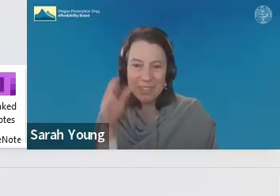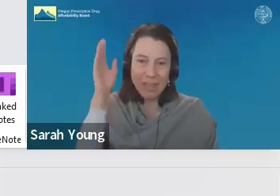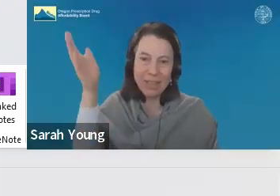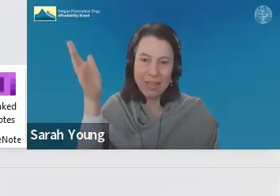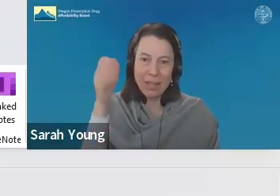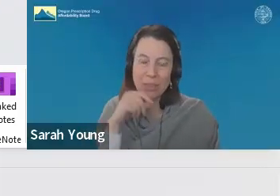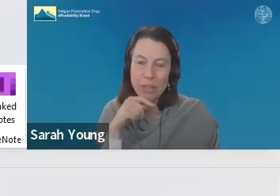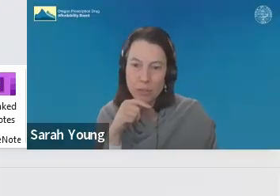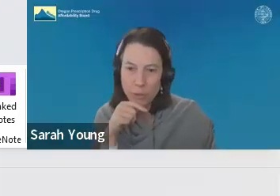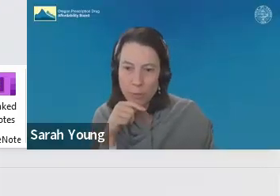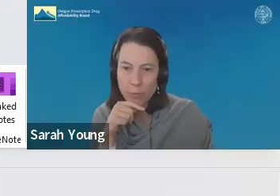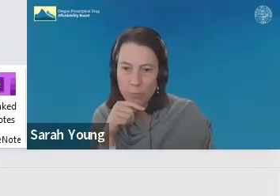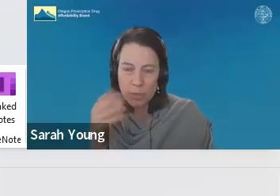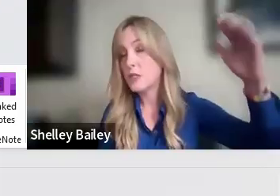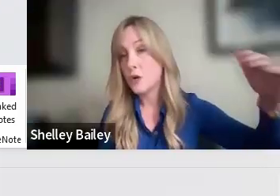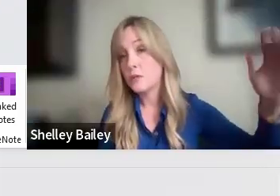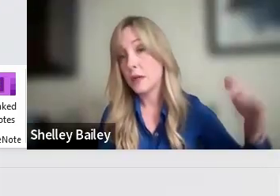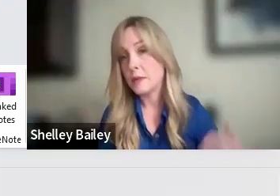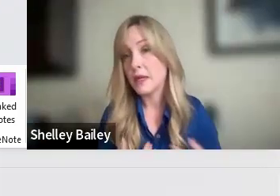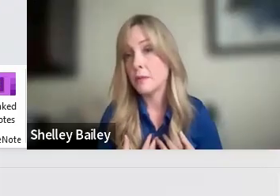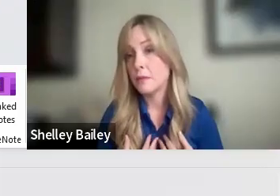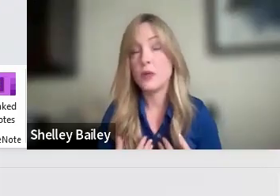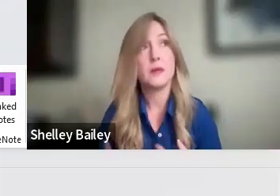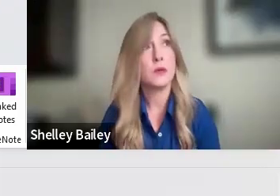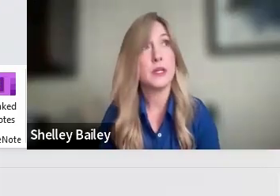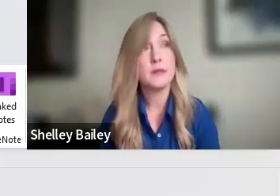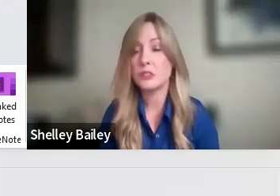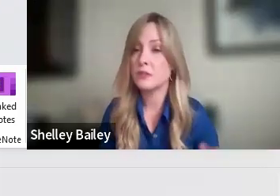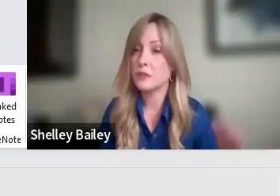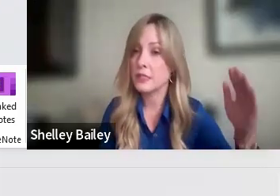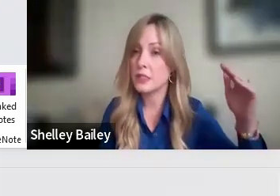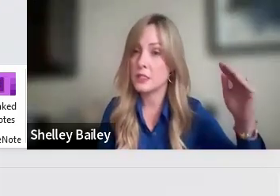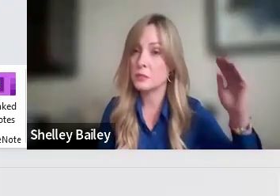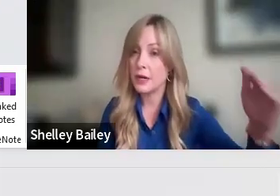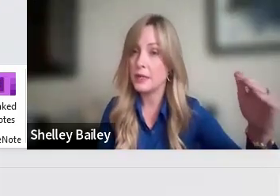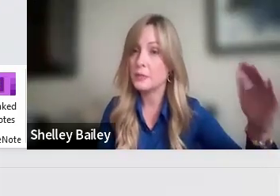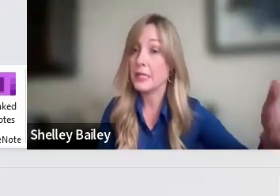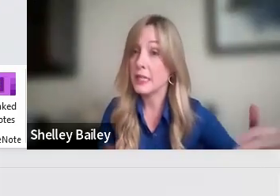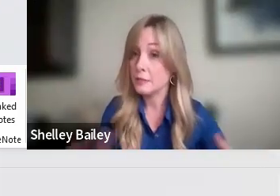I would like it listed large group. No, I mean what I what I am specifically asking is by plan